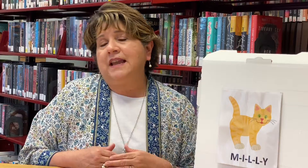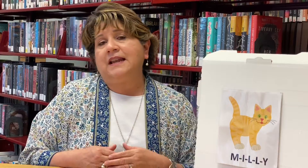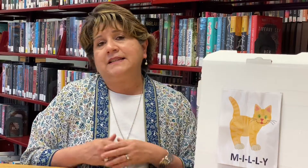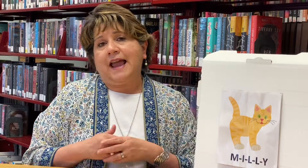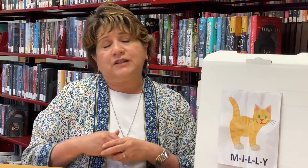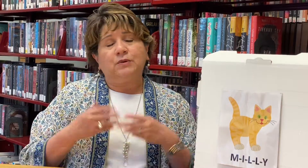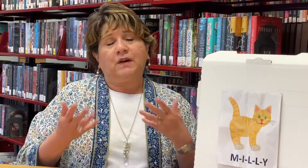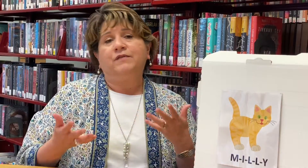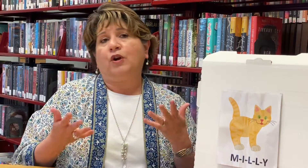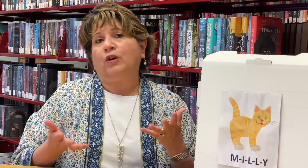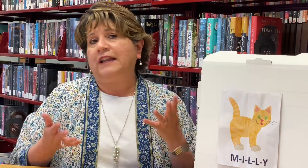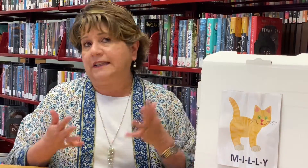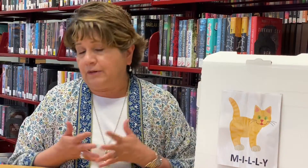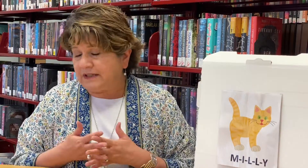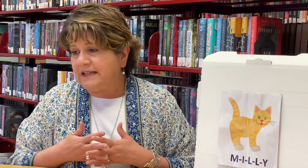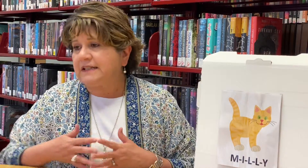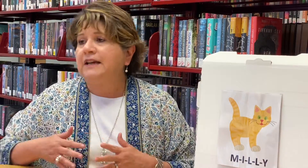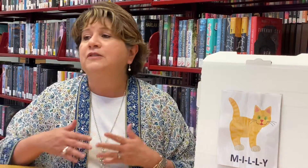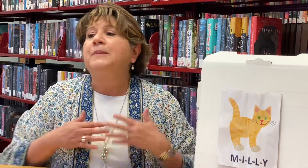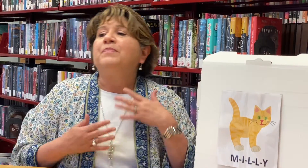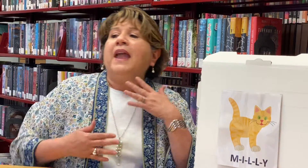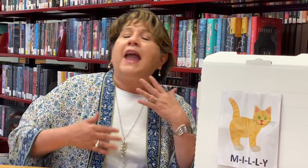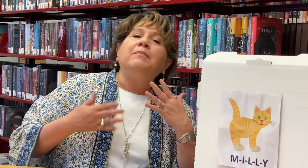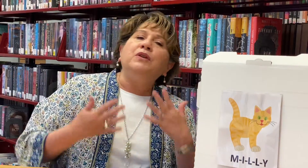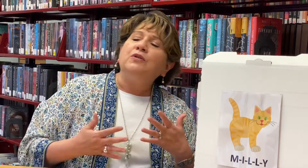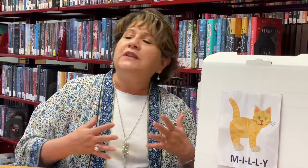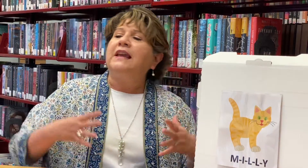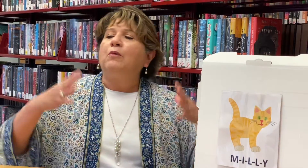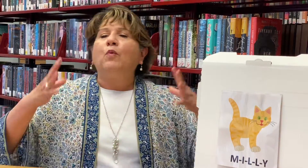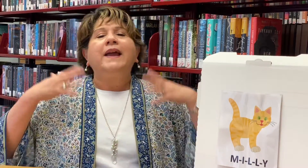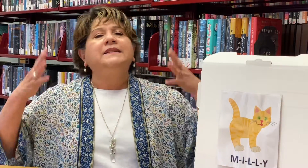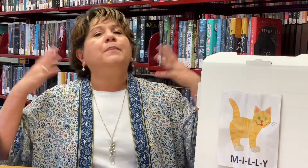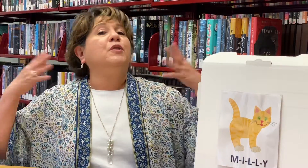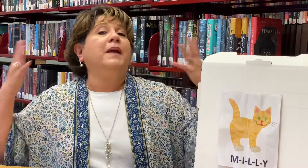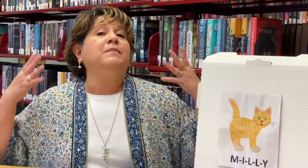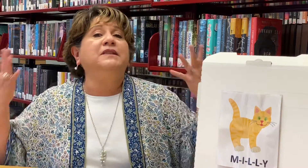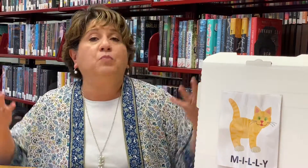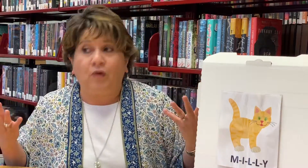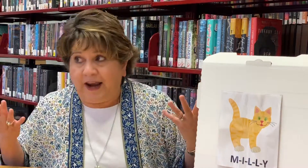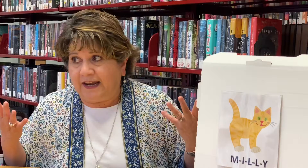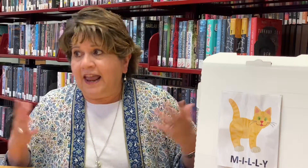Singing is actually one of the early literacy skills, and music, it wakes up your baby's brain,